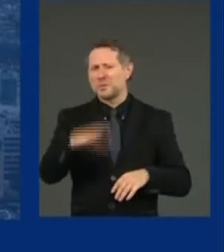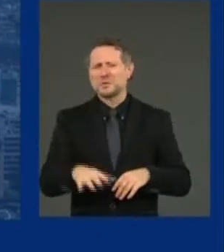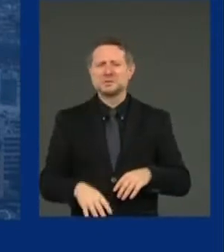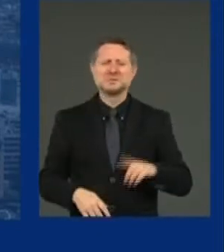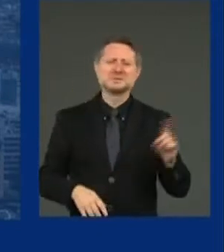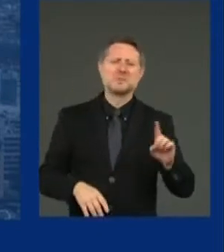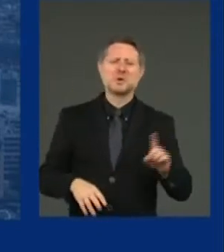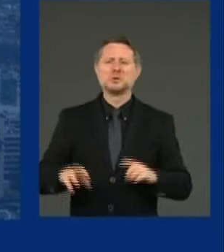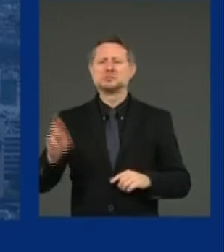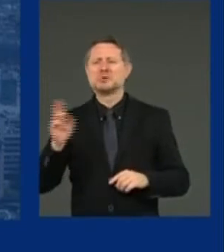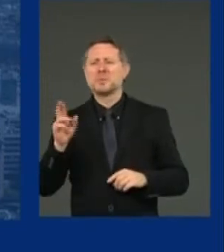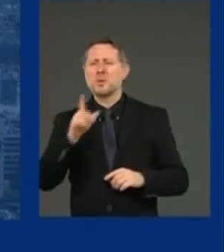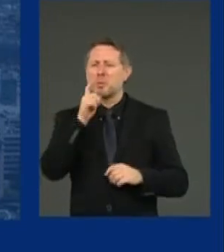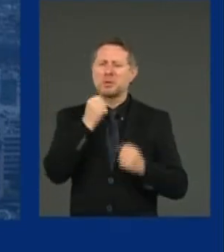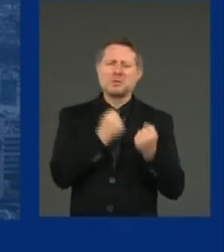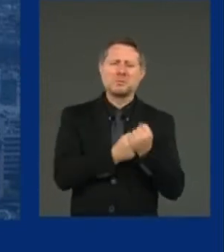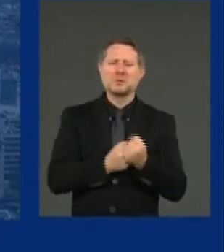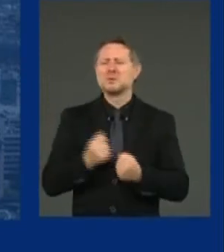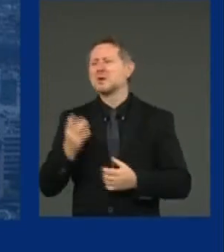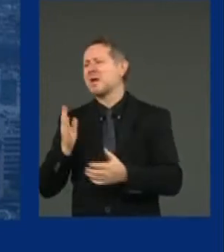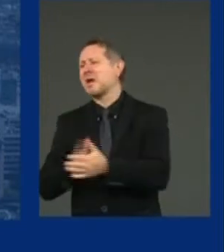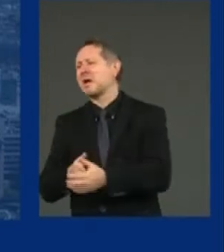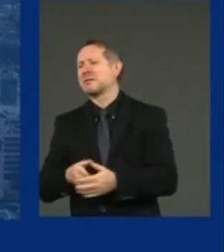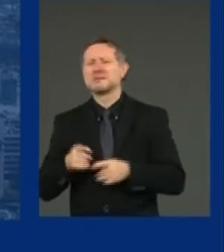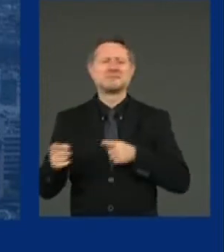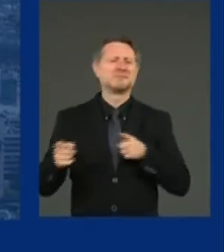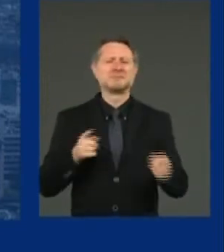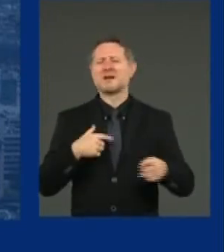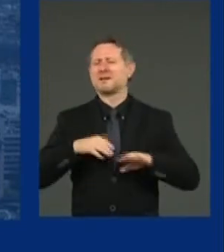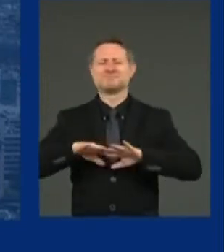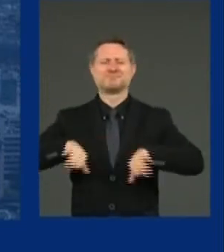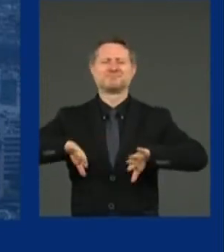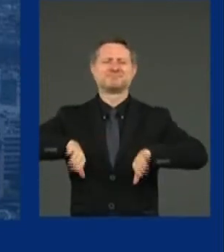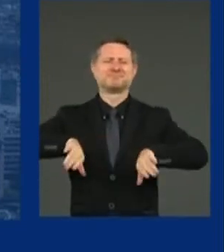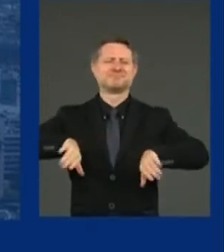I DON'T CARE IF YOU'RE A DEMOCRAT OR A REPUBLICAN, LIBBERTARIAN, INDEPENDENT, I DON'T CARE.